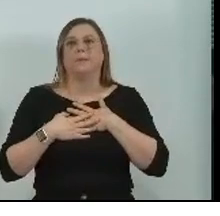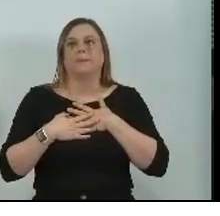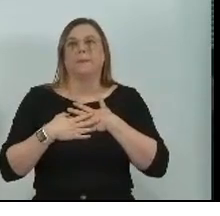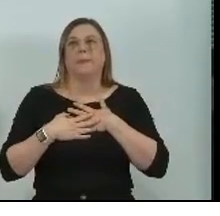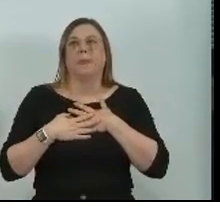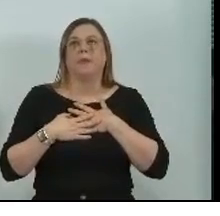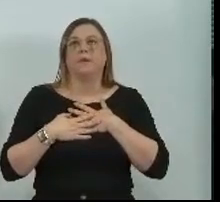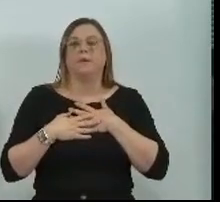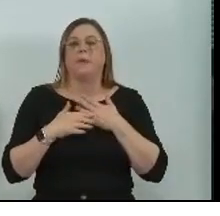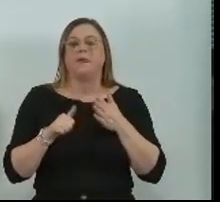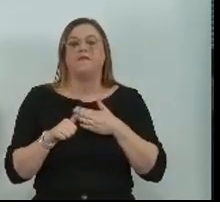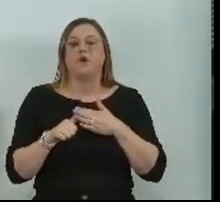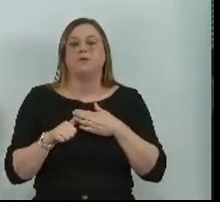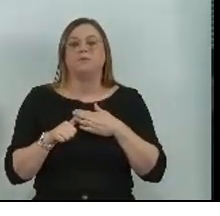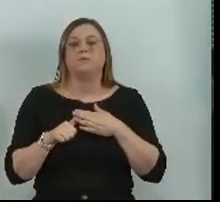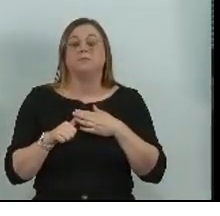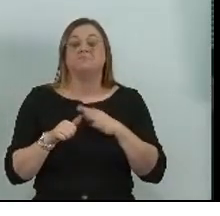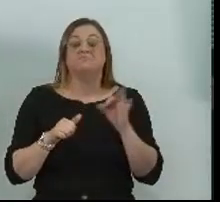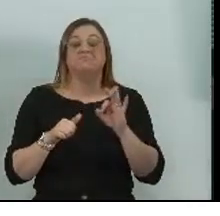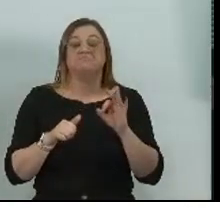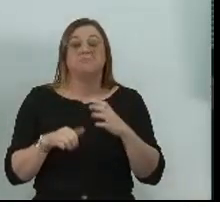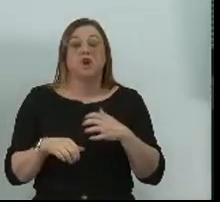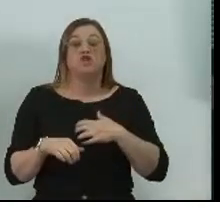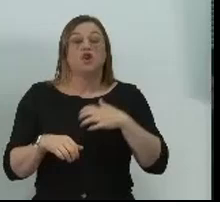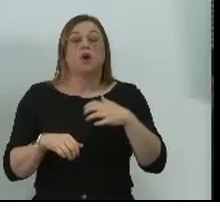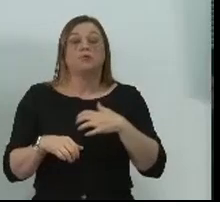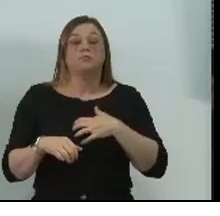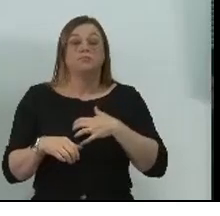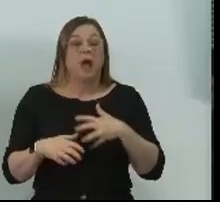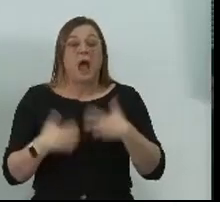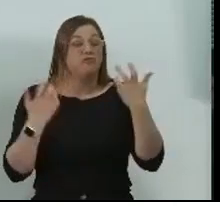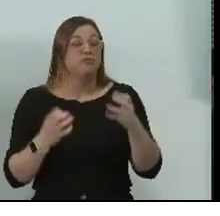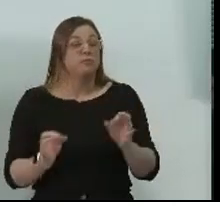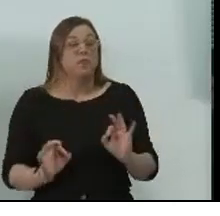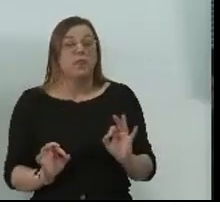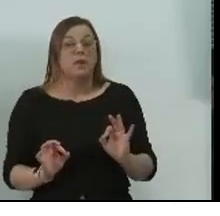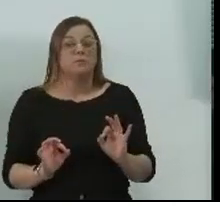I wasn't even shocked, surprised or angry. It was only after the event when I was